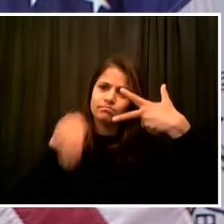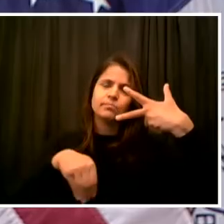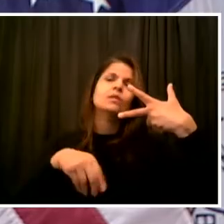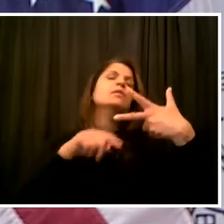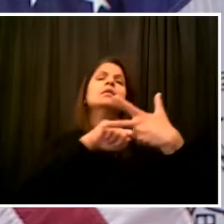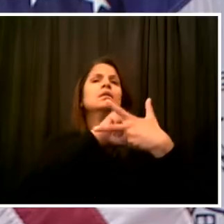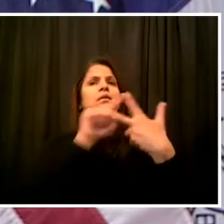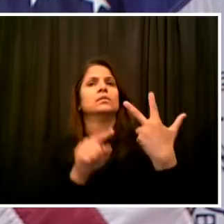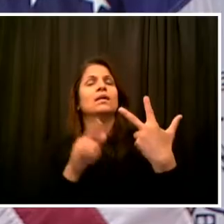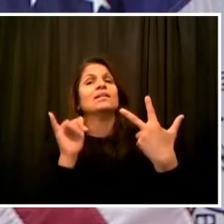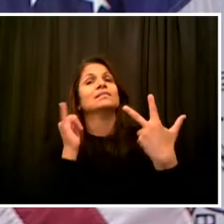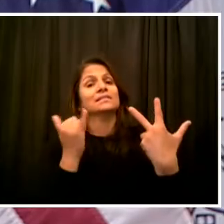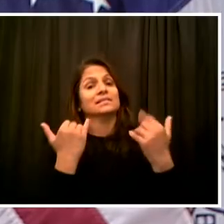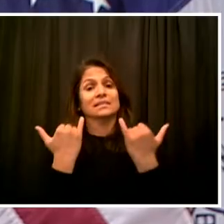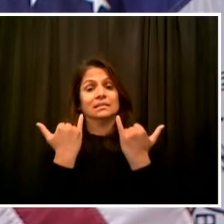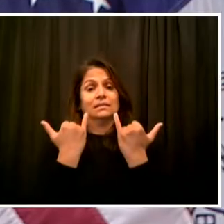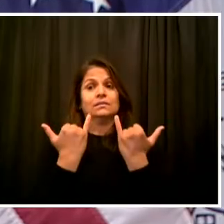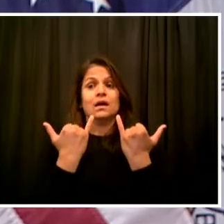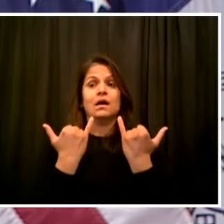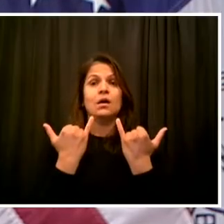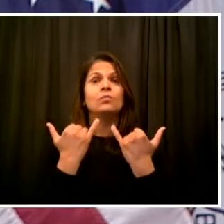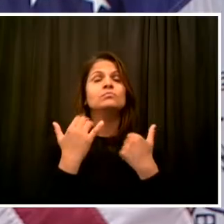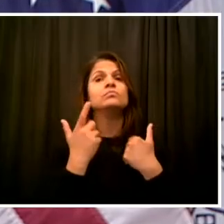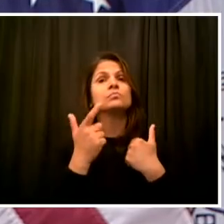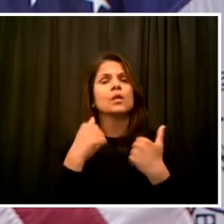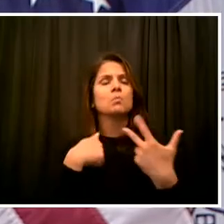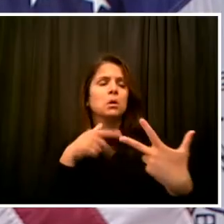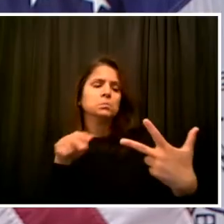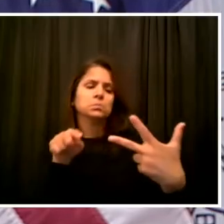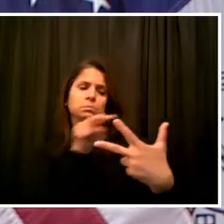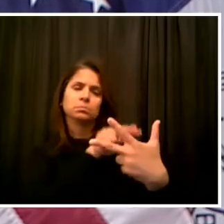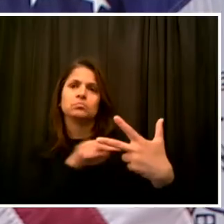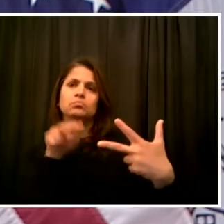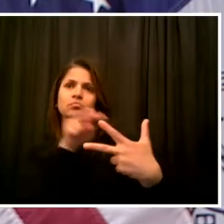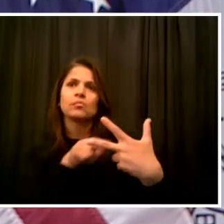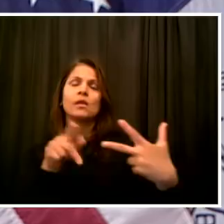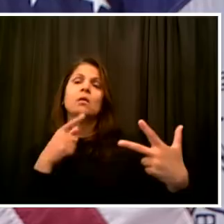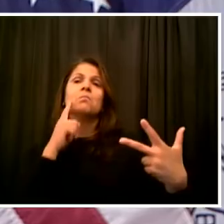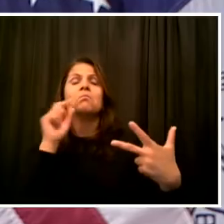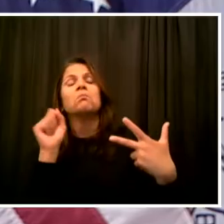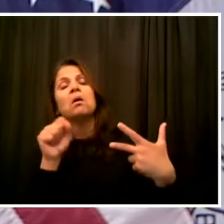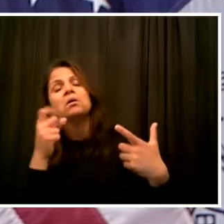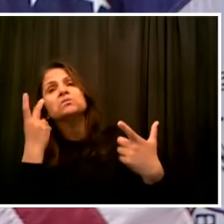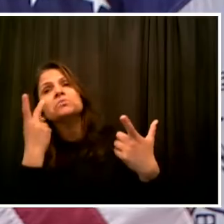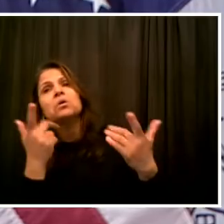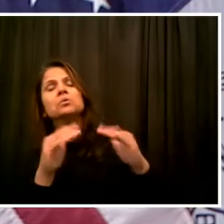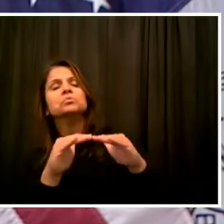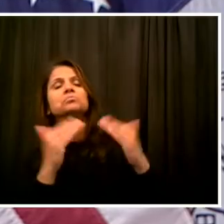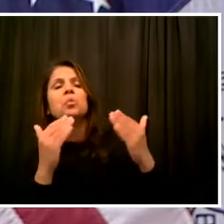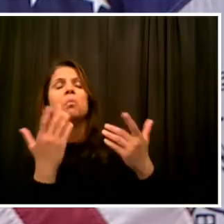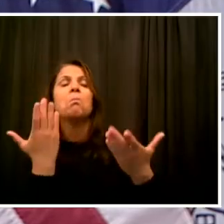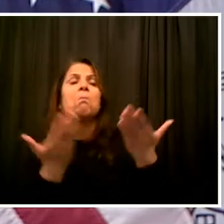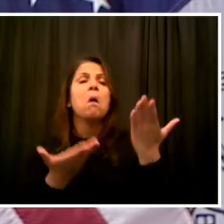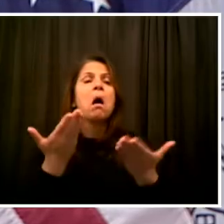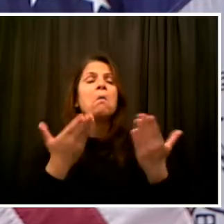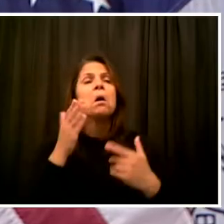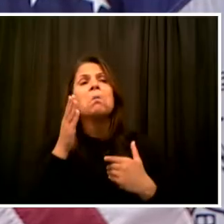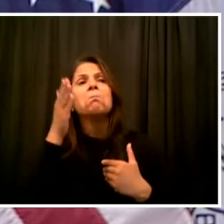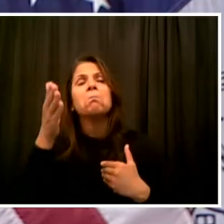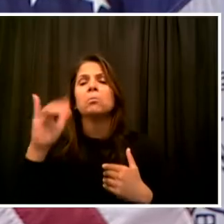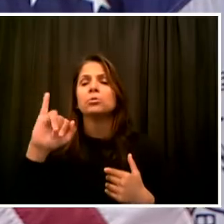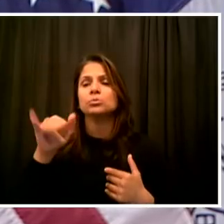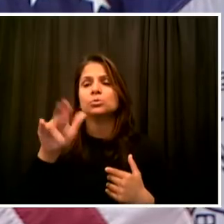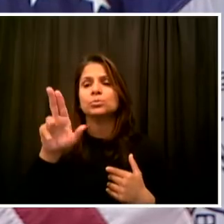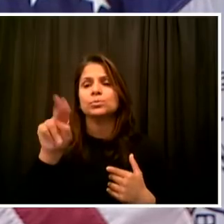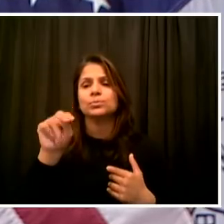FIRST HALFOF